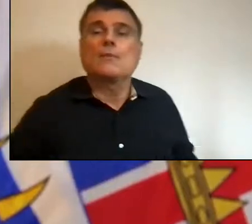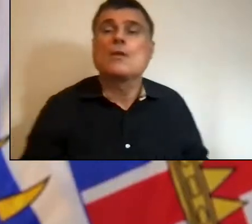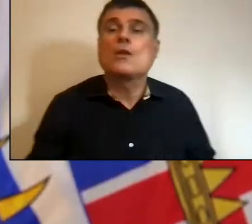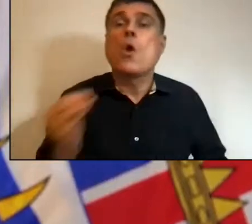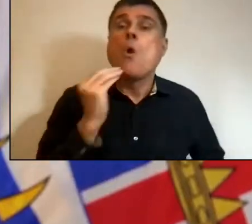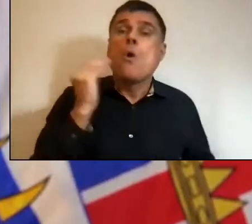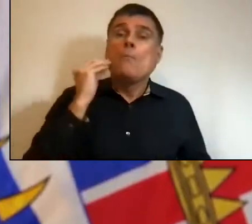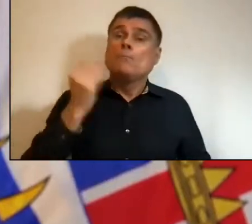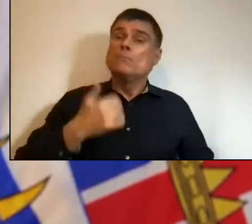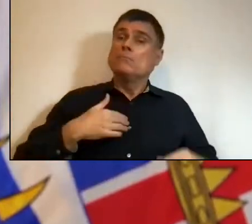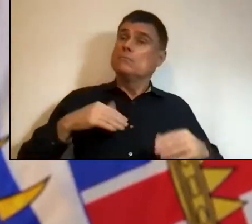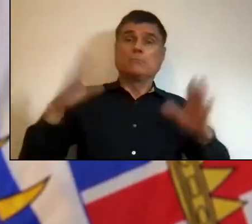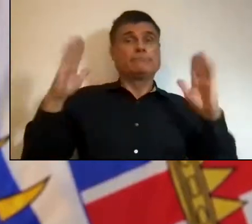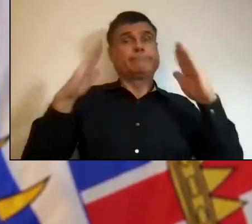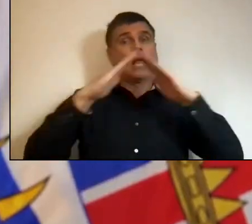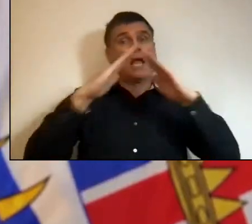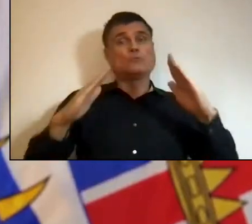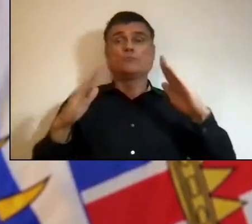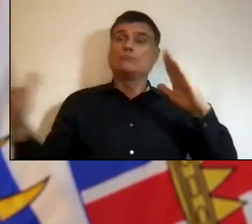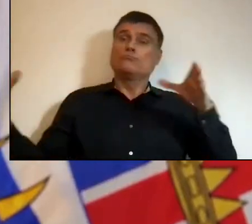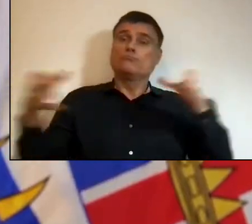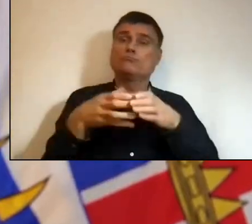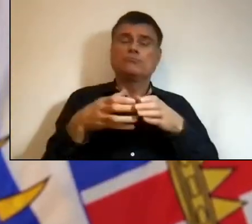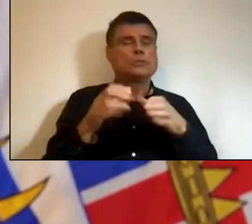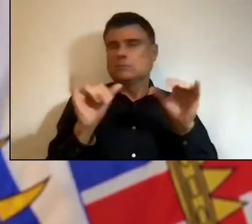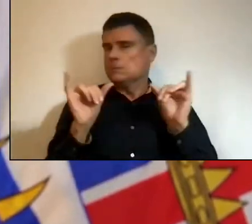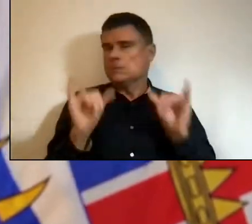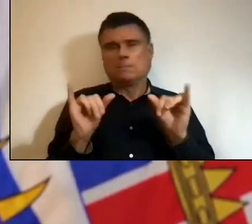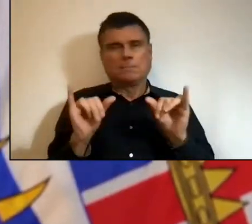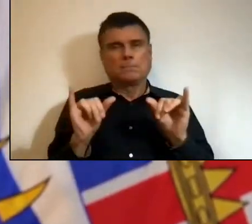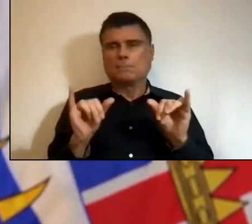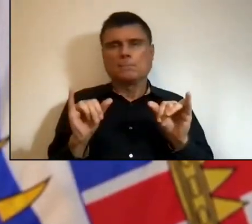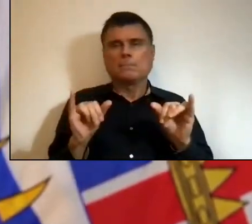something that creates a lot of more anxiety, but my advice to